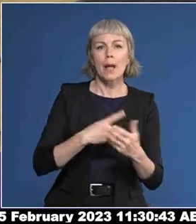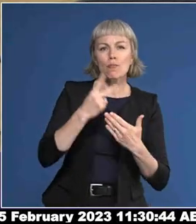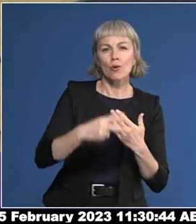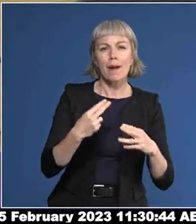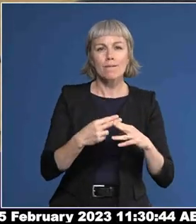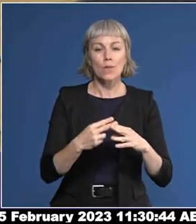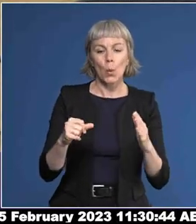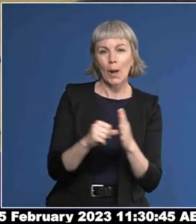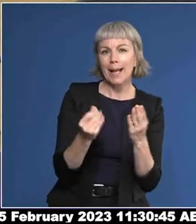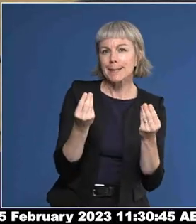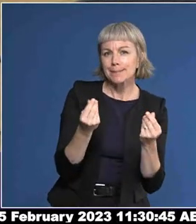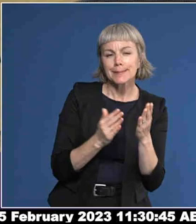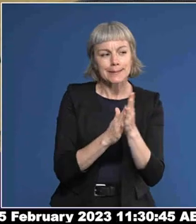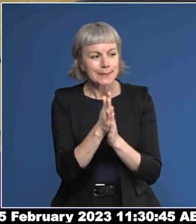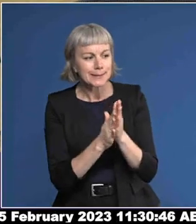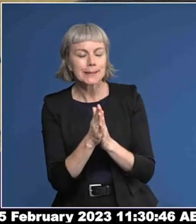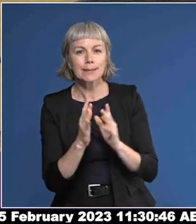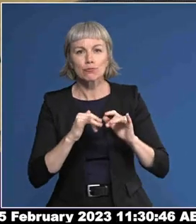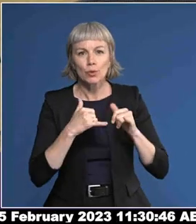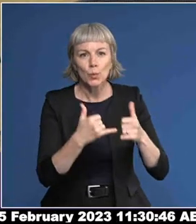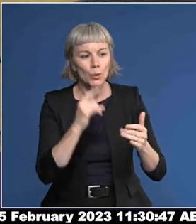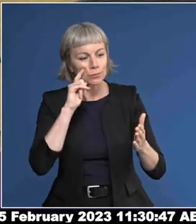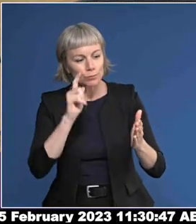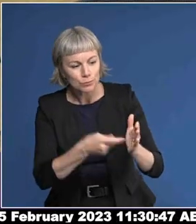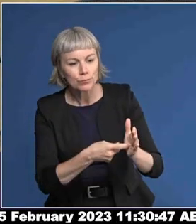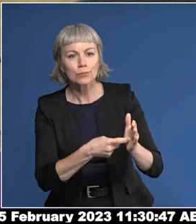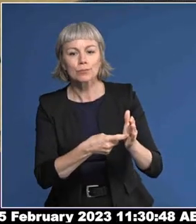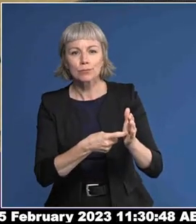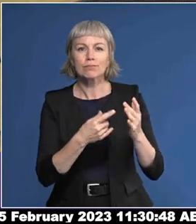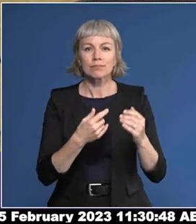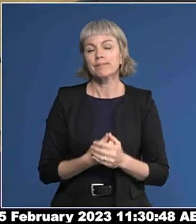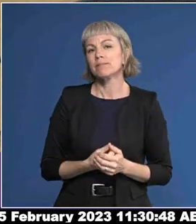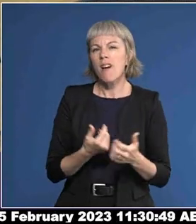measure of valuing employees but also to retain employees.